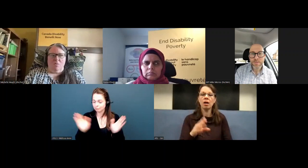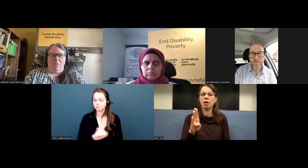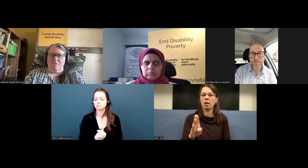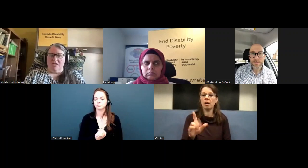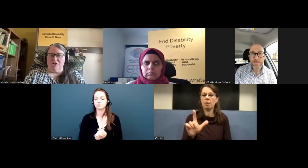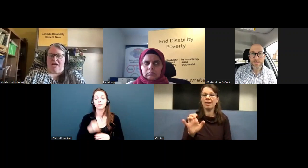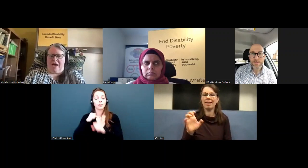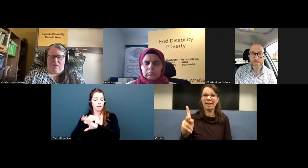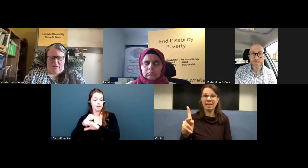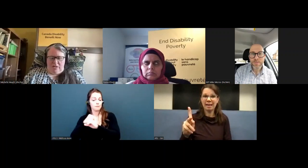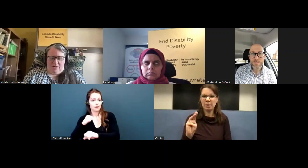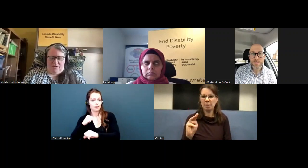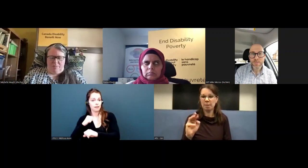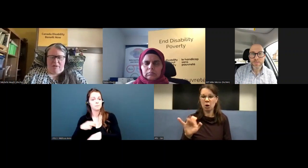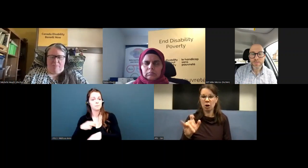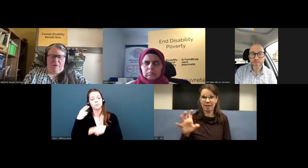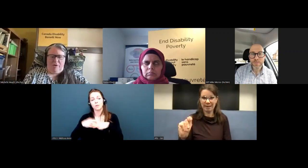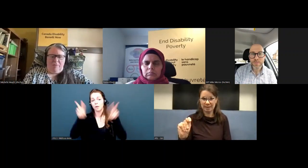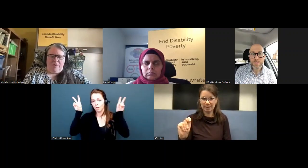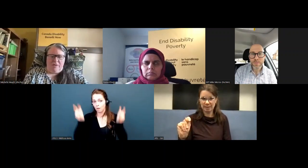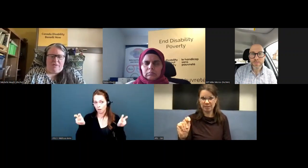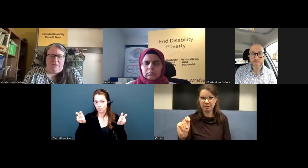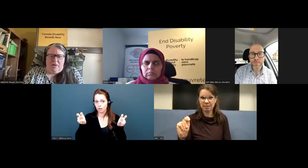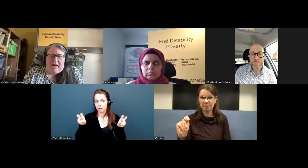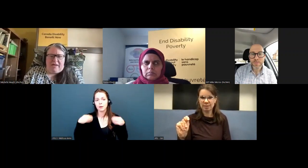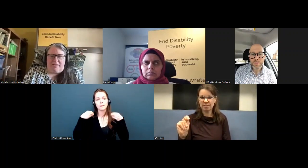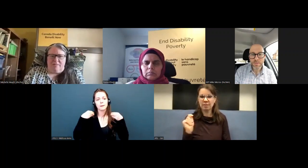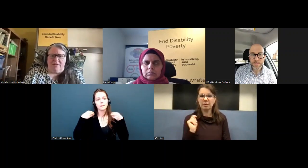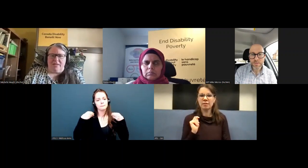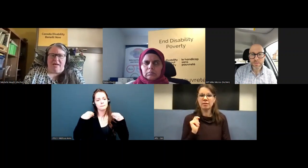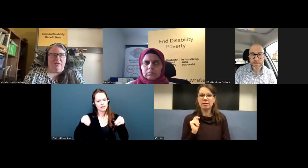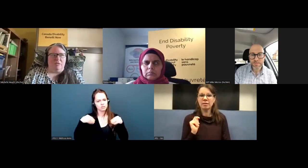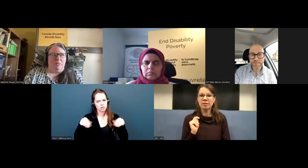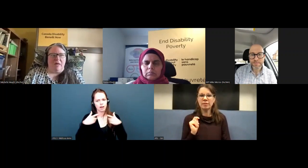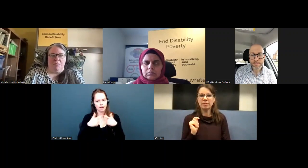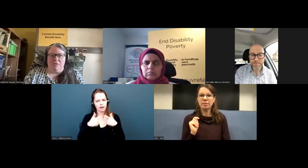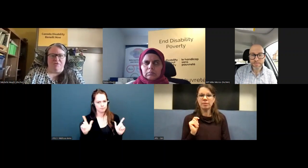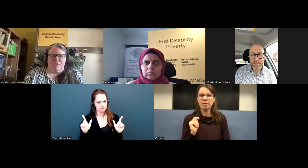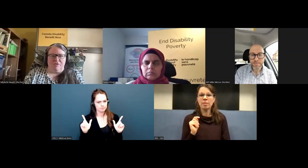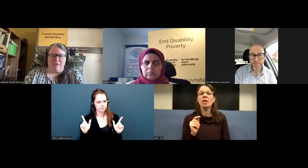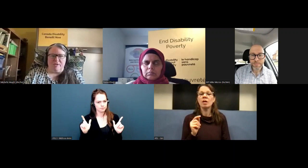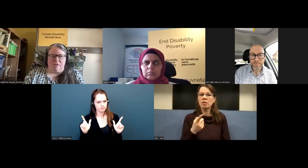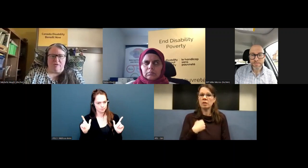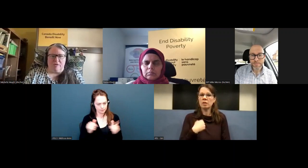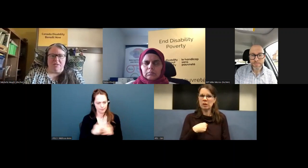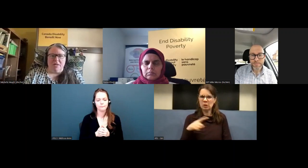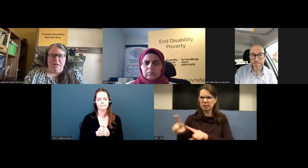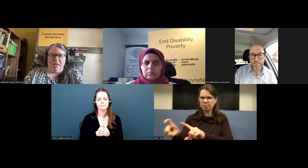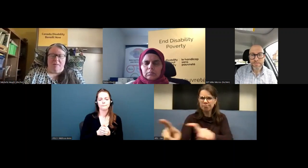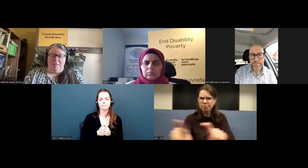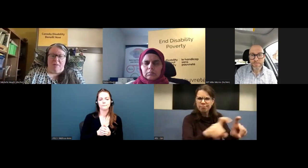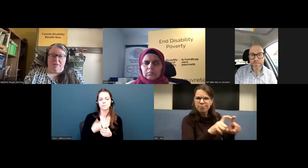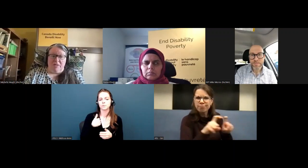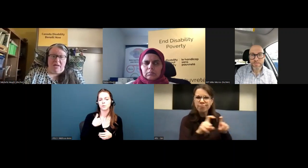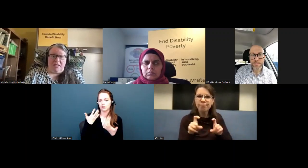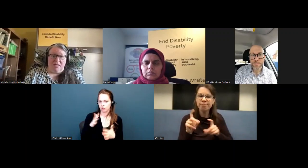WE REACHED OUT TO PEOPLE TO ASK THEM TO TELL US SOME OF THEIR MOST VULNERABLE STORIES AND PEOPLE DID.